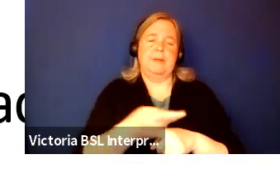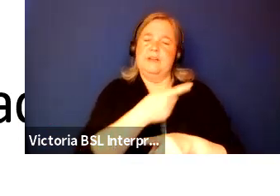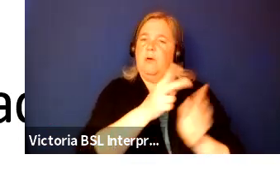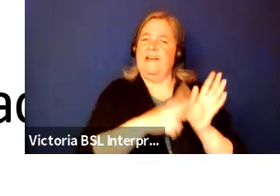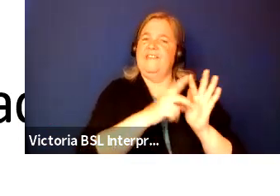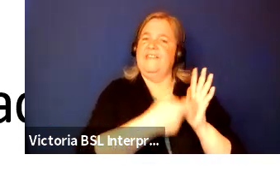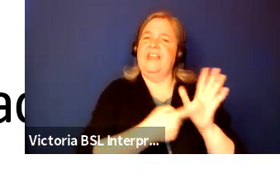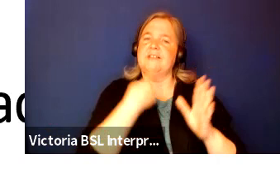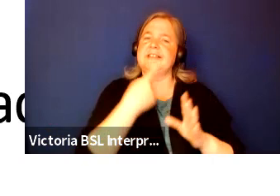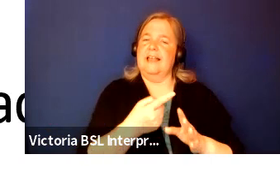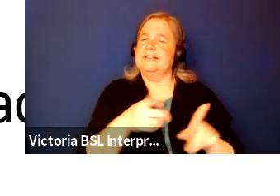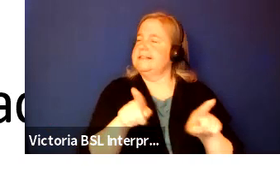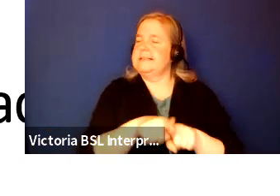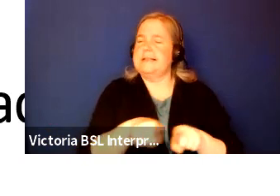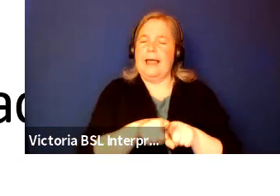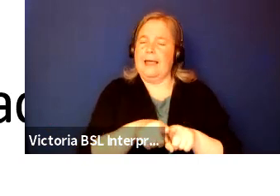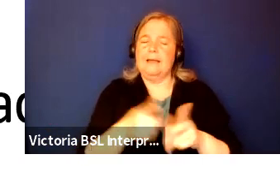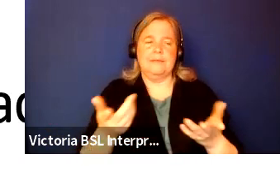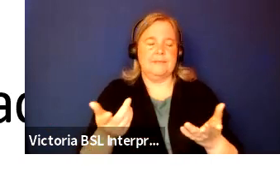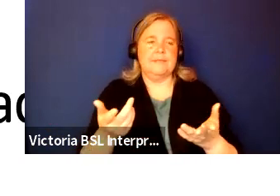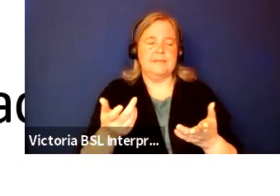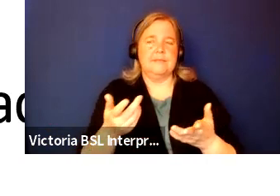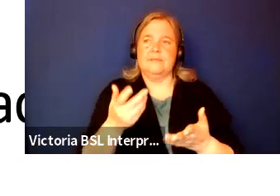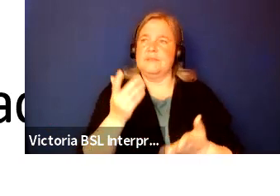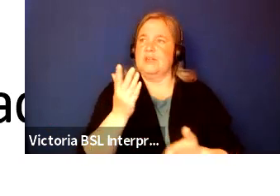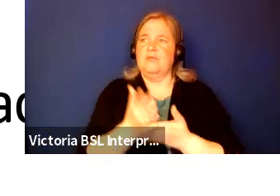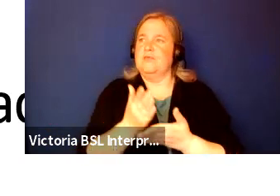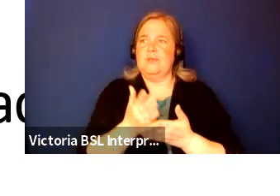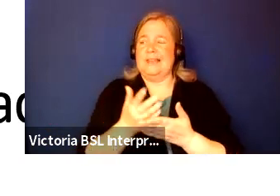And I said this is the really very not good situation.